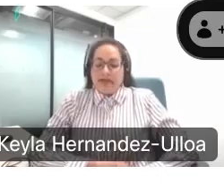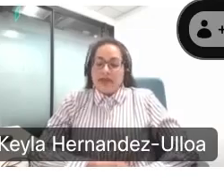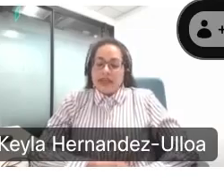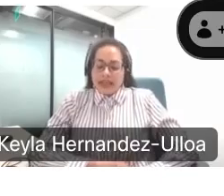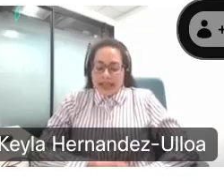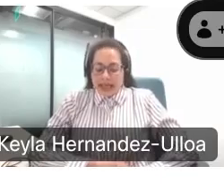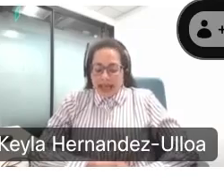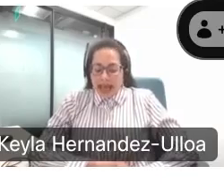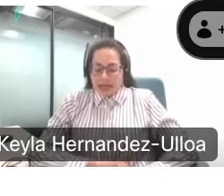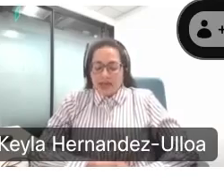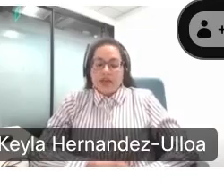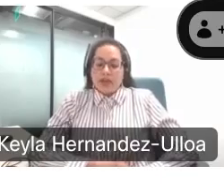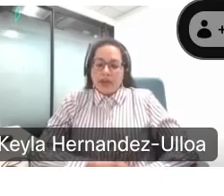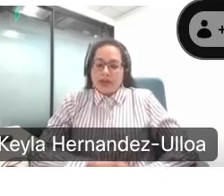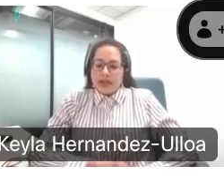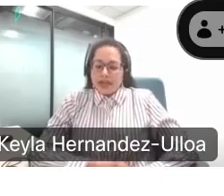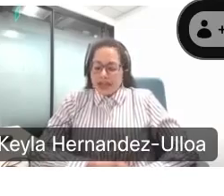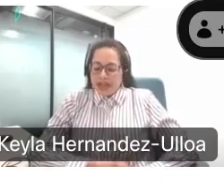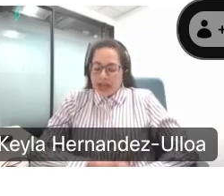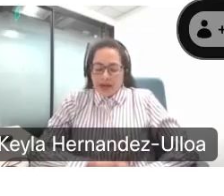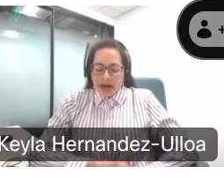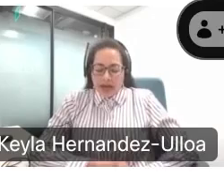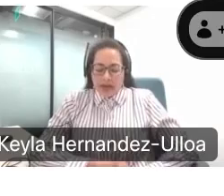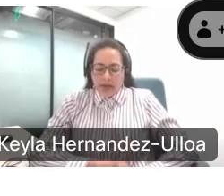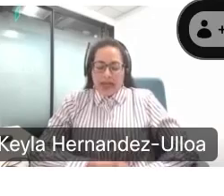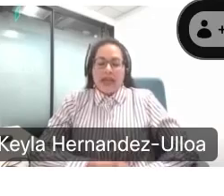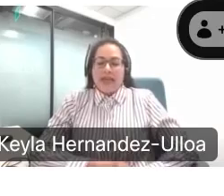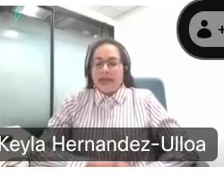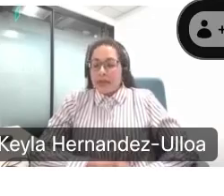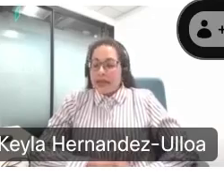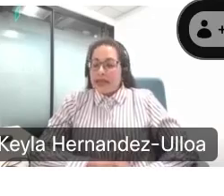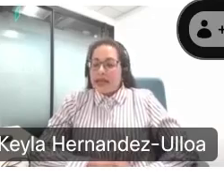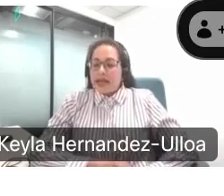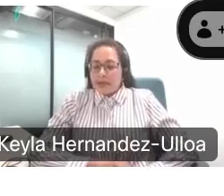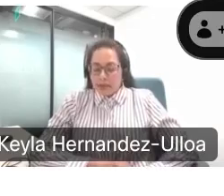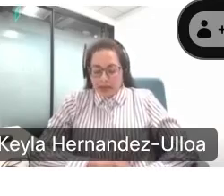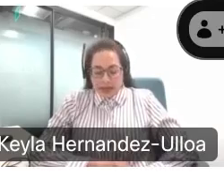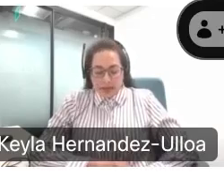and facilitating access to specialists that are not located in the same place as the patient.